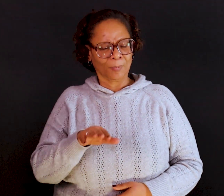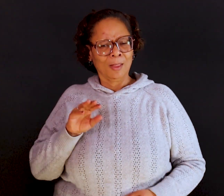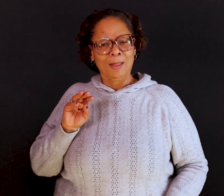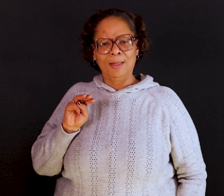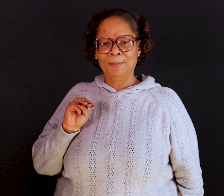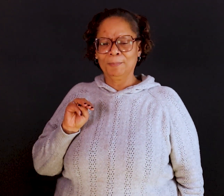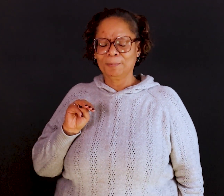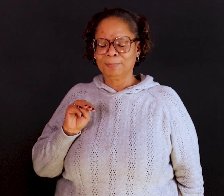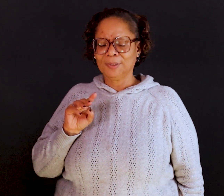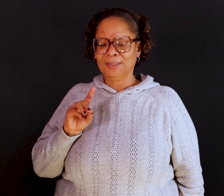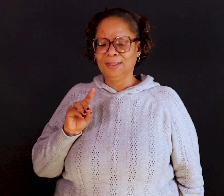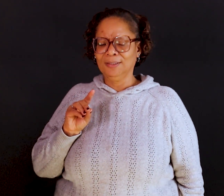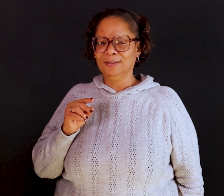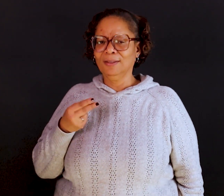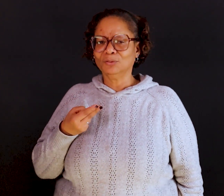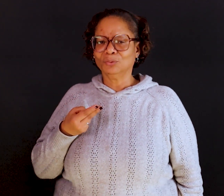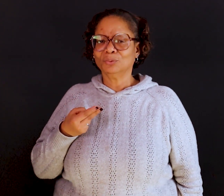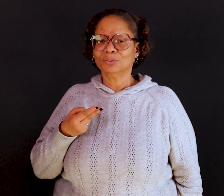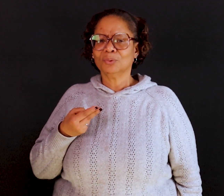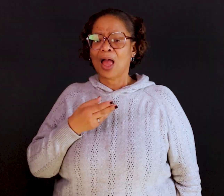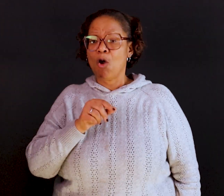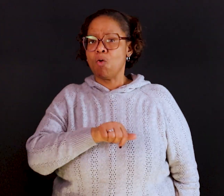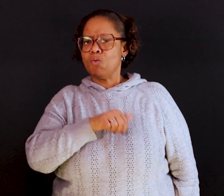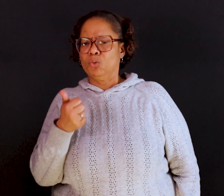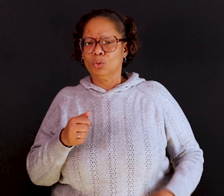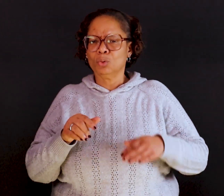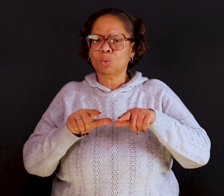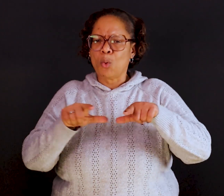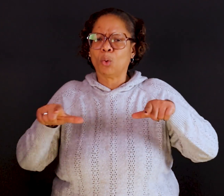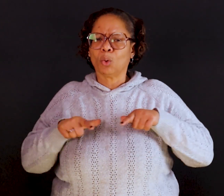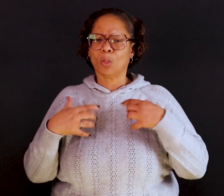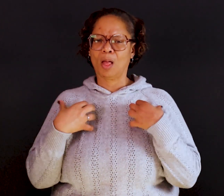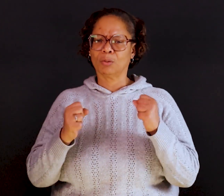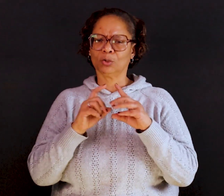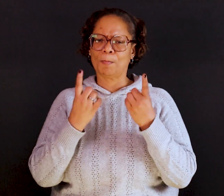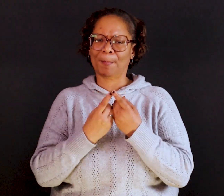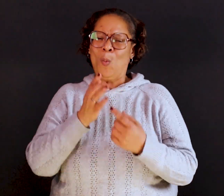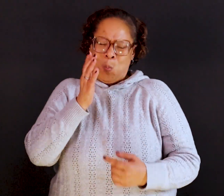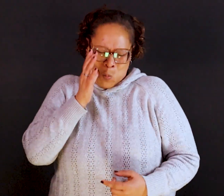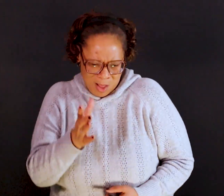MDH and the local health departments will work